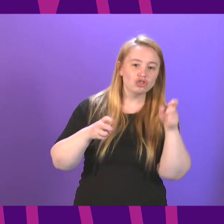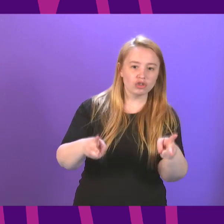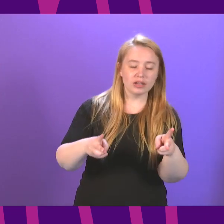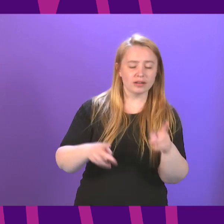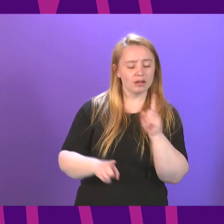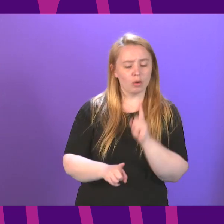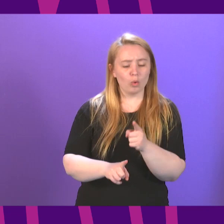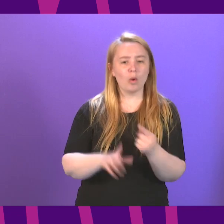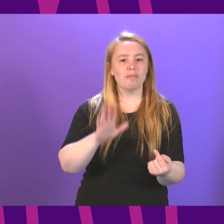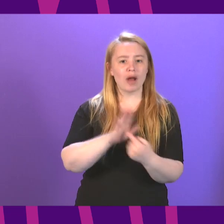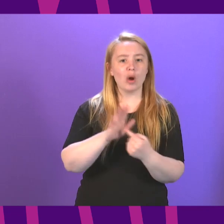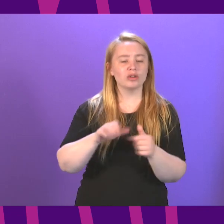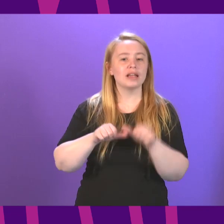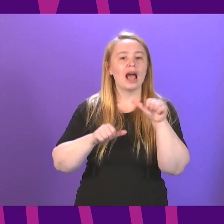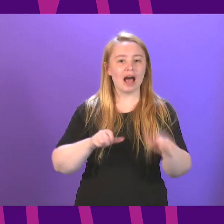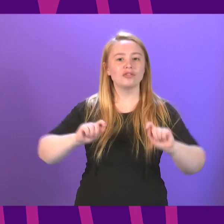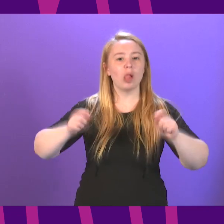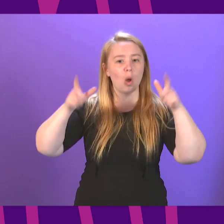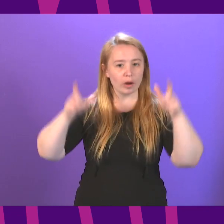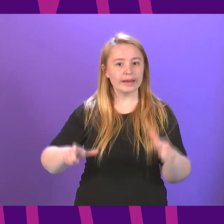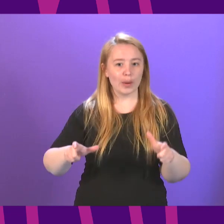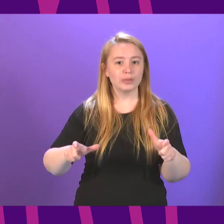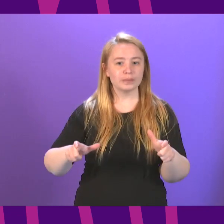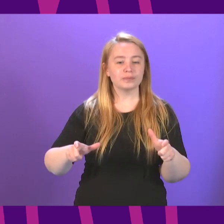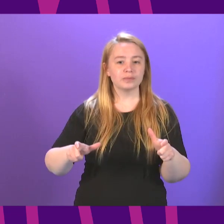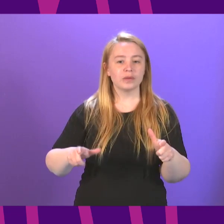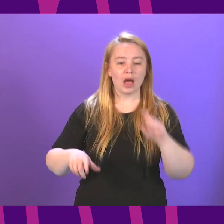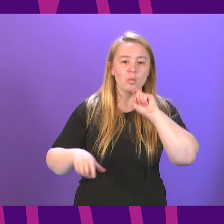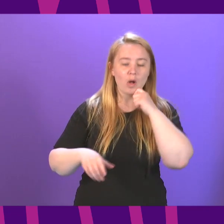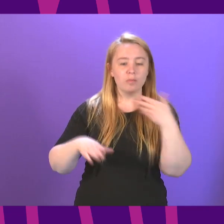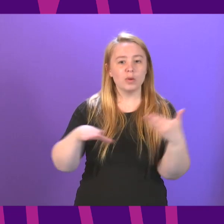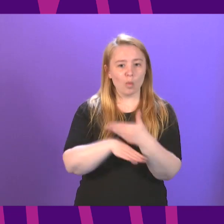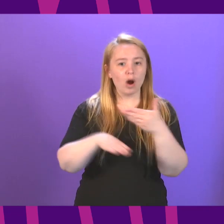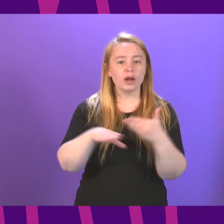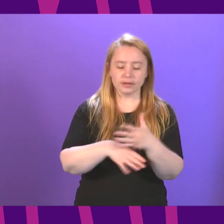as we come out of lockdown and out of the pandemic. We will work with local authorities